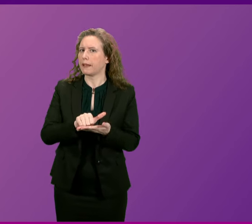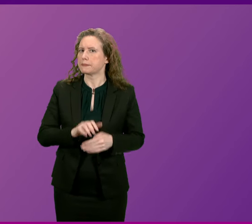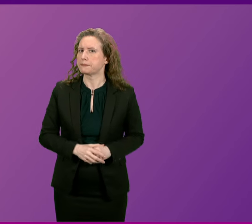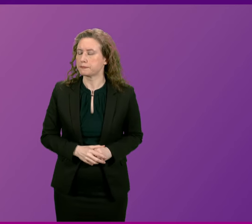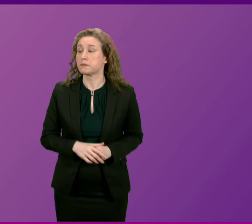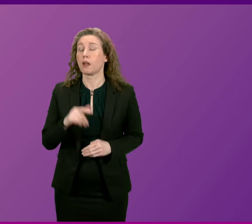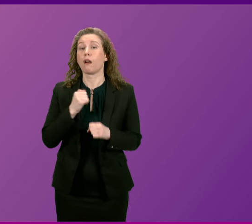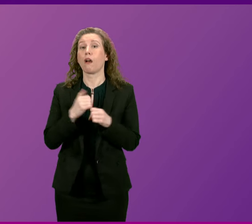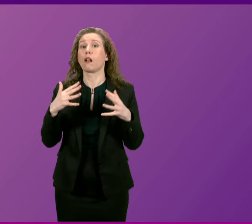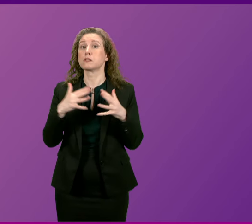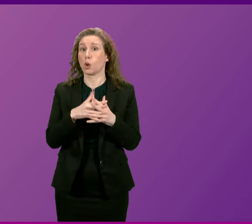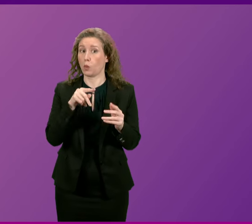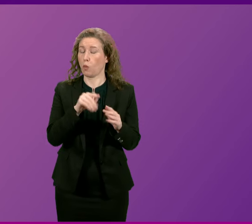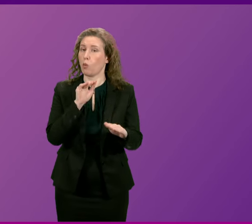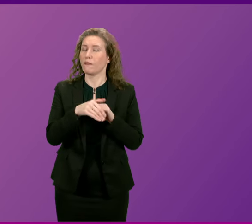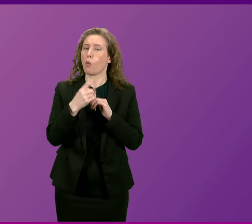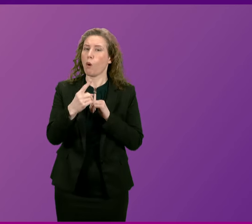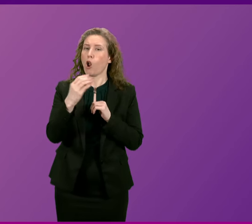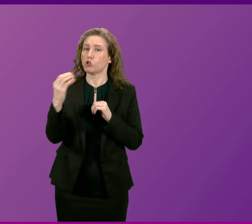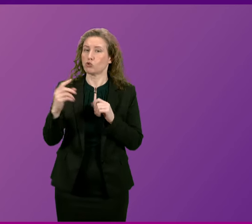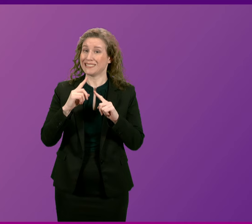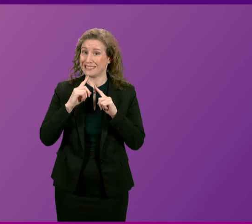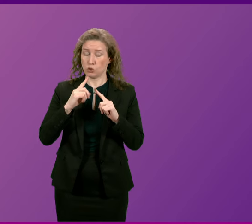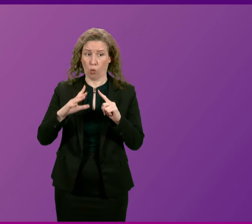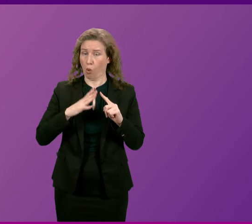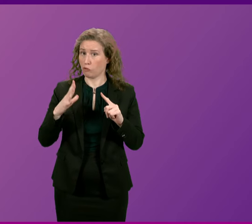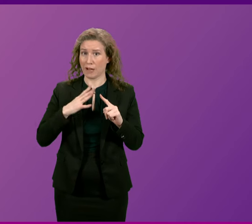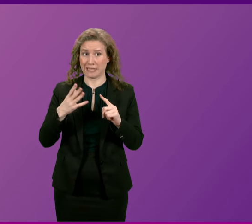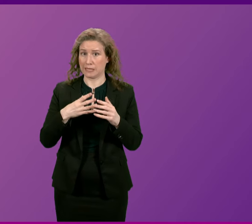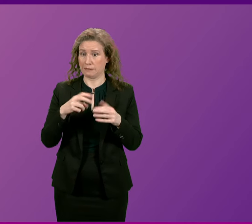In Glasgow, more than 100 teachers have already gone, and it is proposed that that